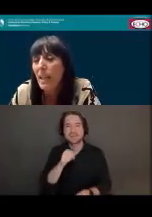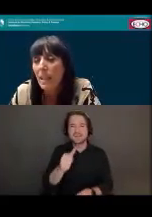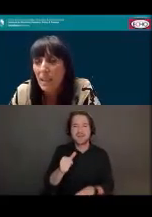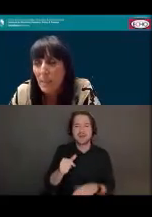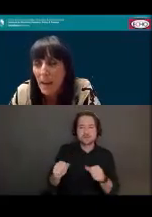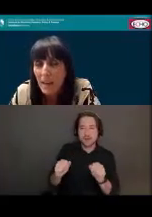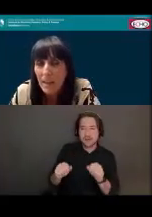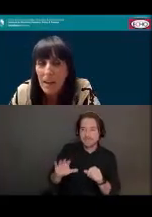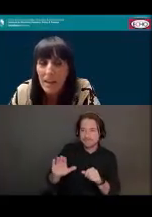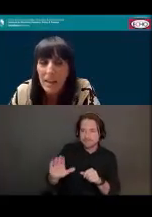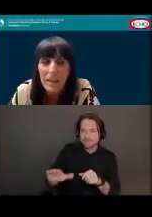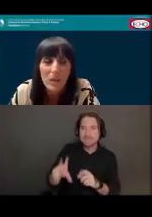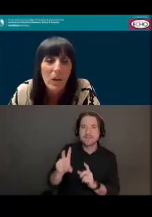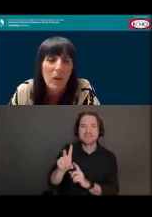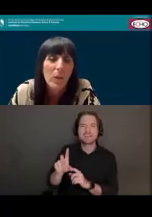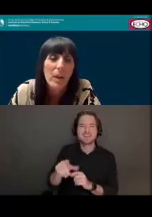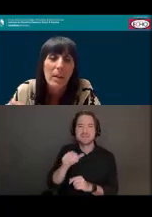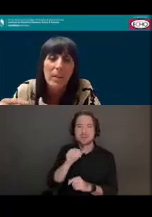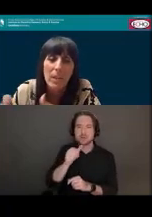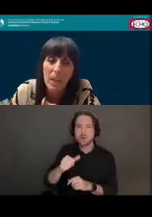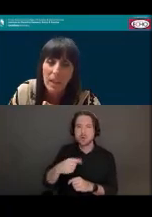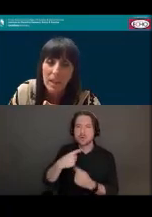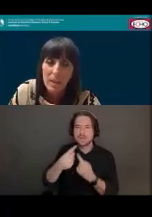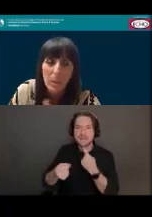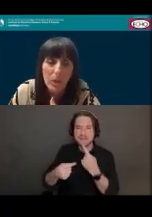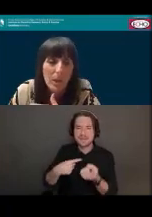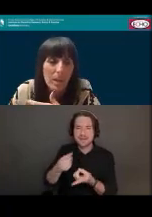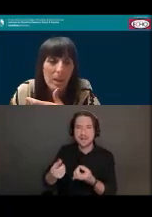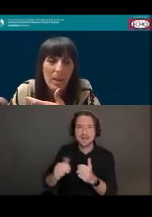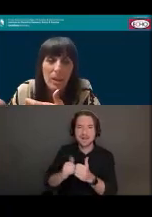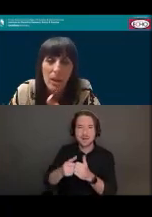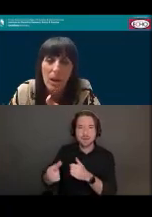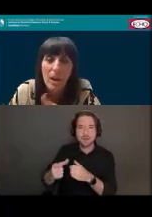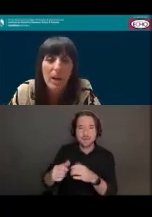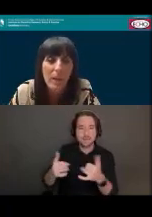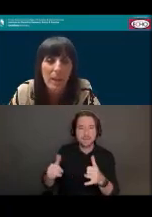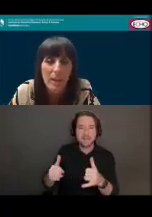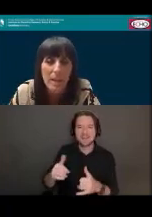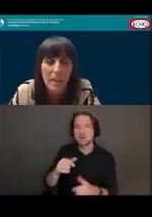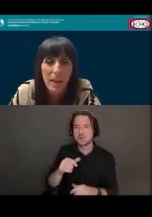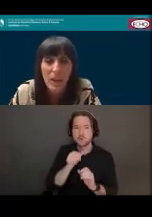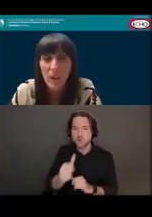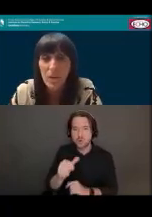expand on it. So if a child is pushing the car, we can say, Go